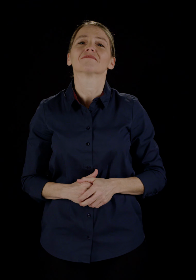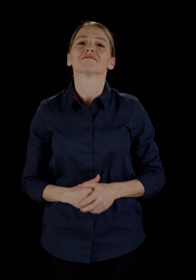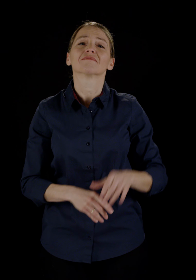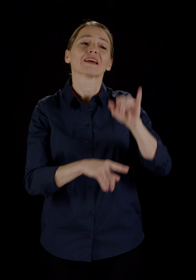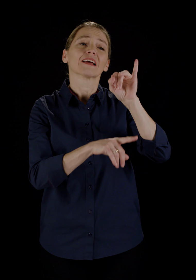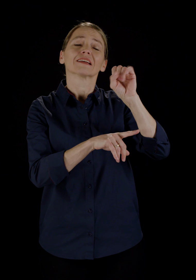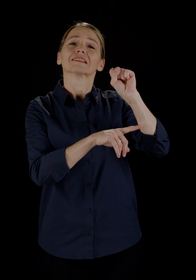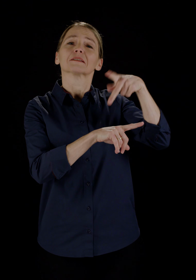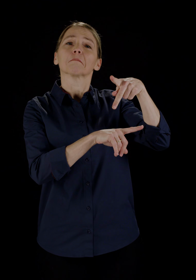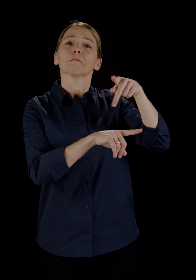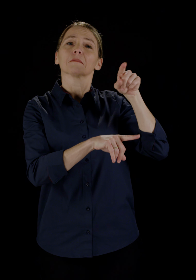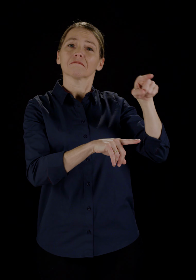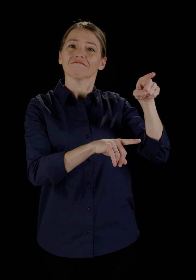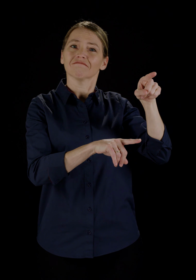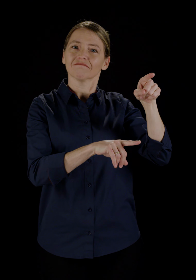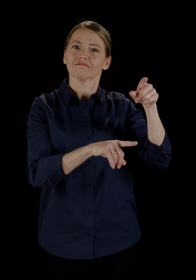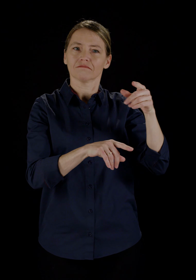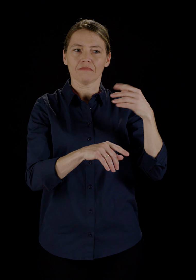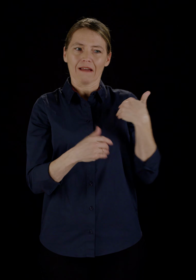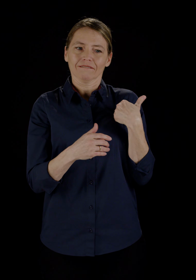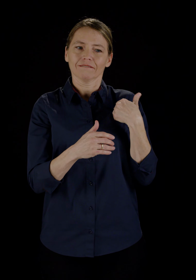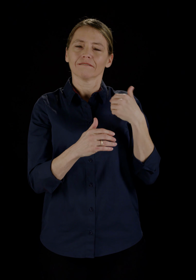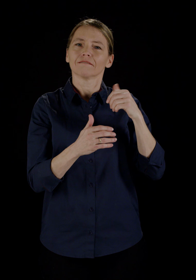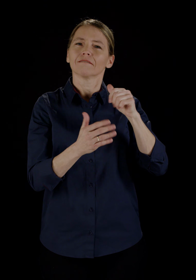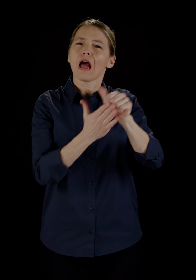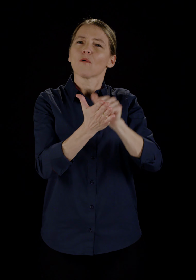their Internet Service Provider, or ISP.